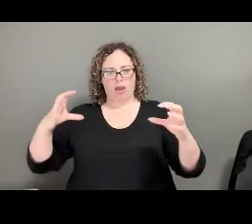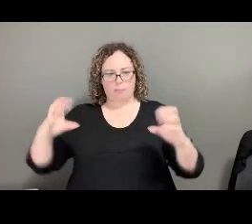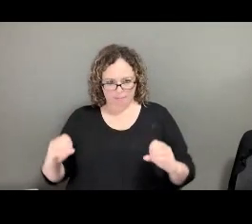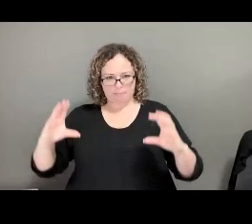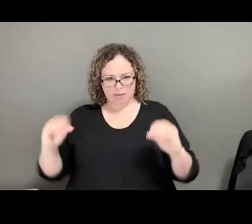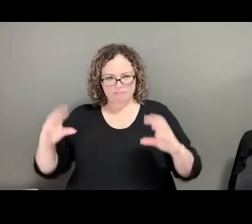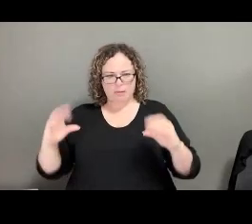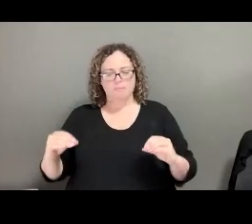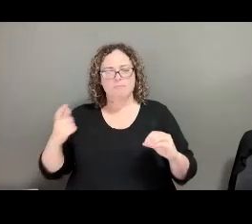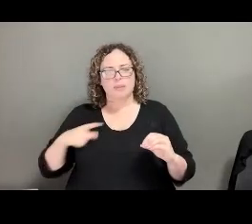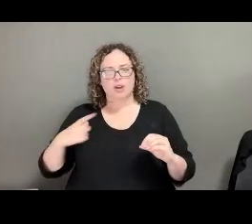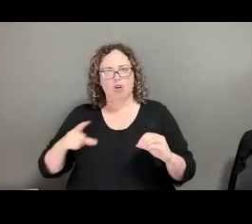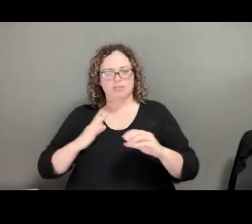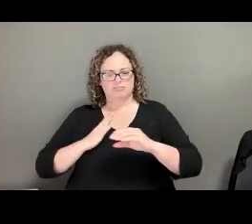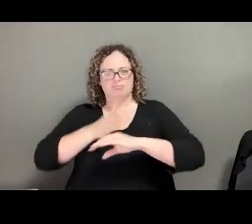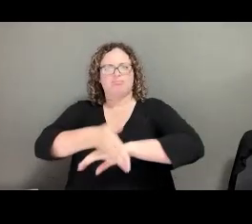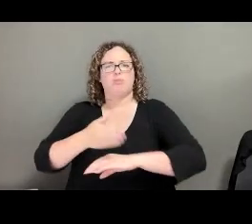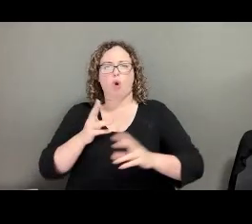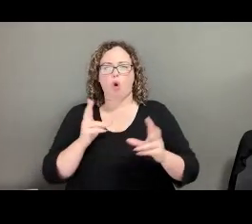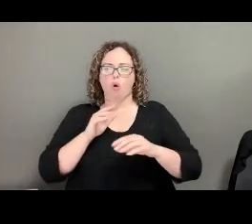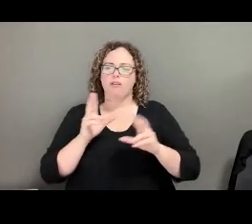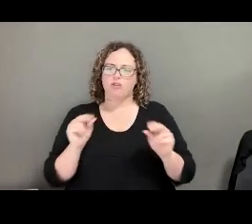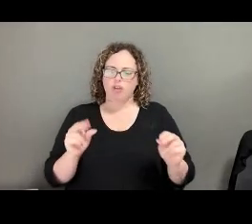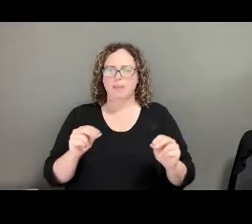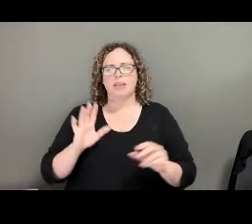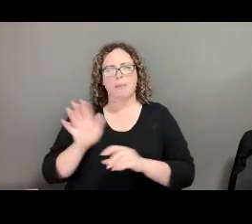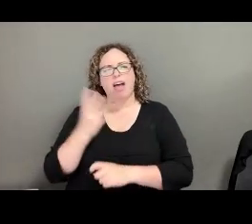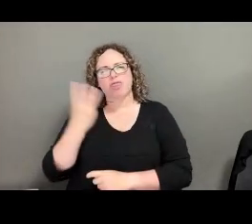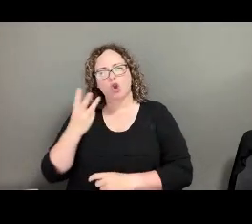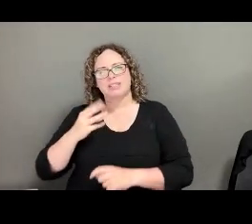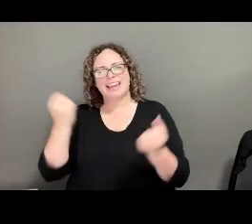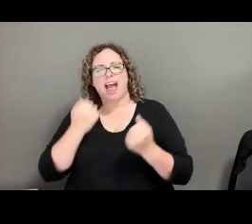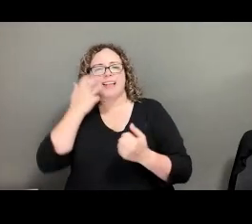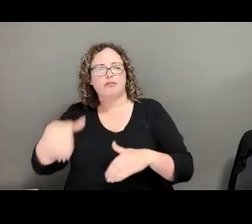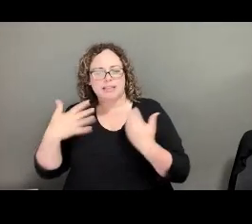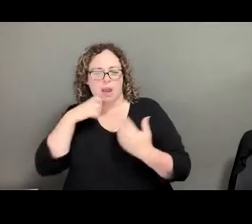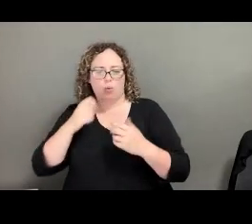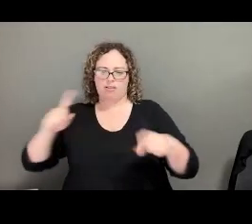once I get down to the ocean, they lay their eggs, and then all these little tiny baby crabs come back from the ocean,